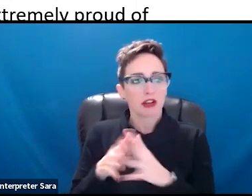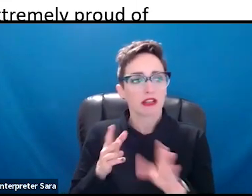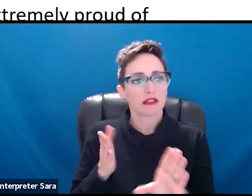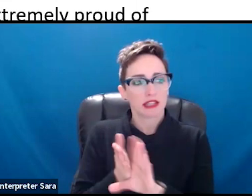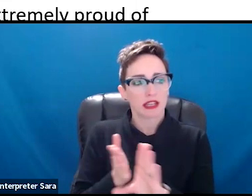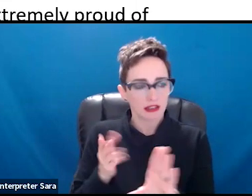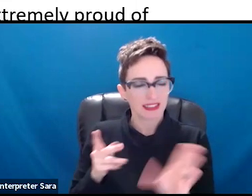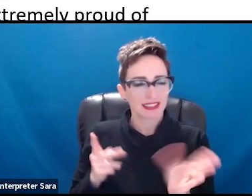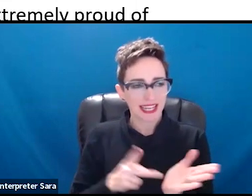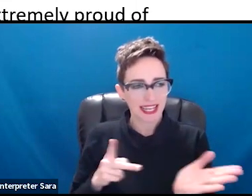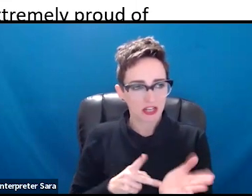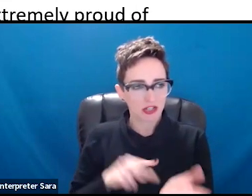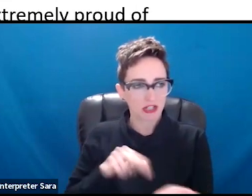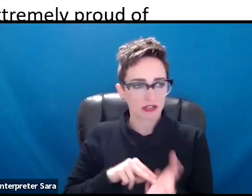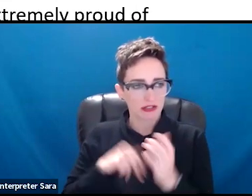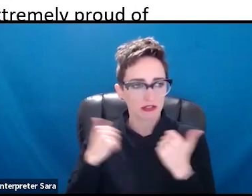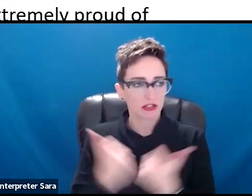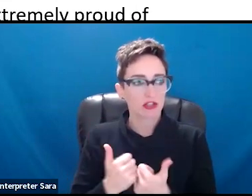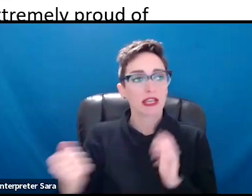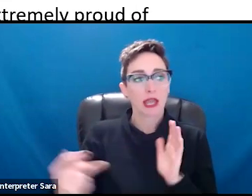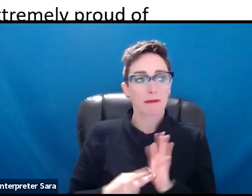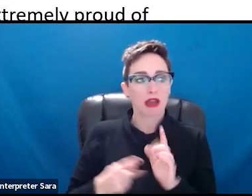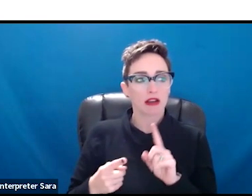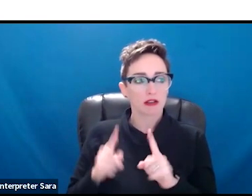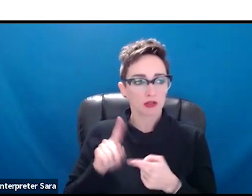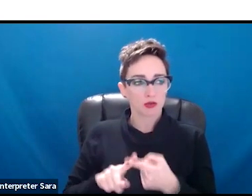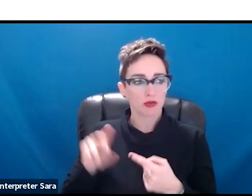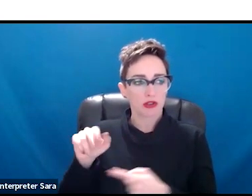Rob returned to NASADAD in 2001 as Director of Public Policy